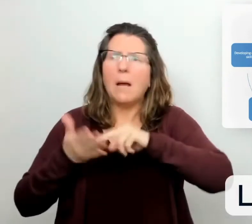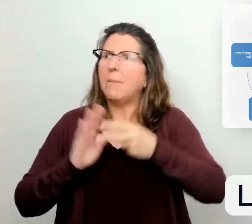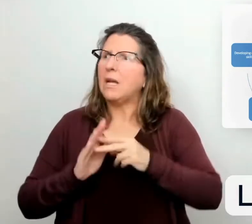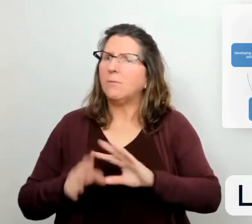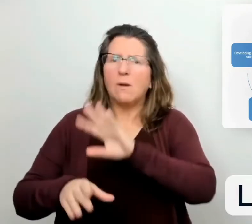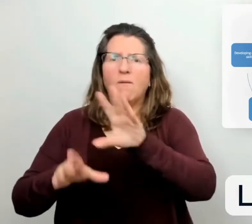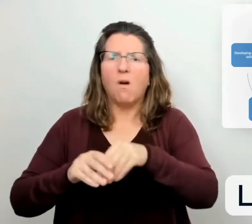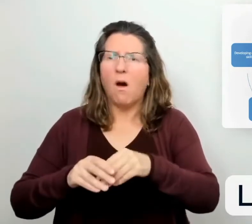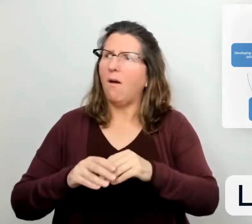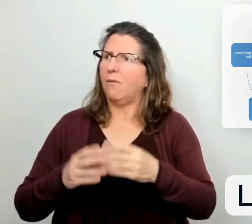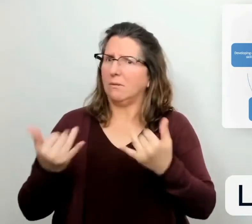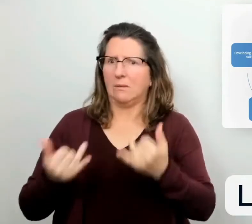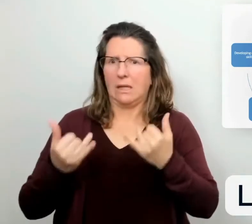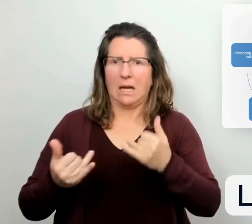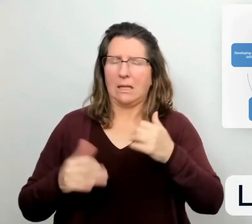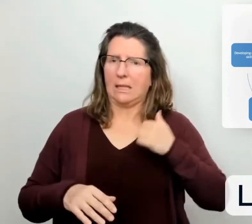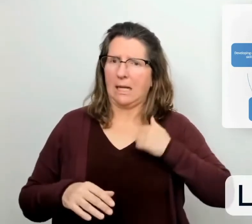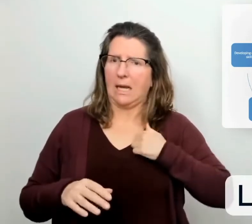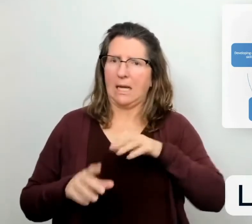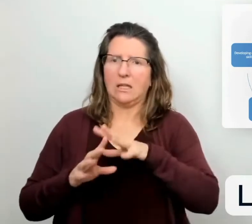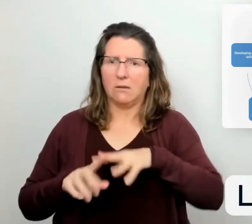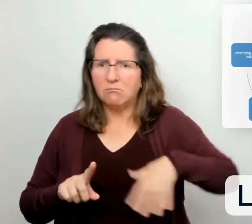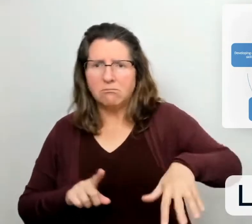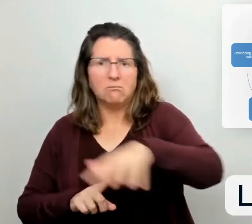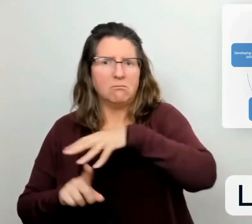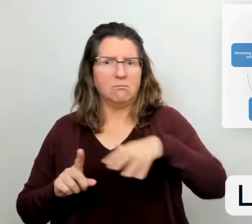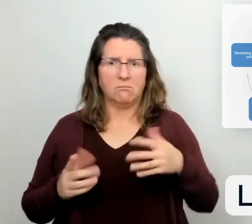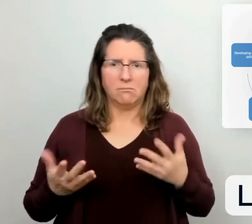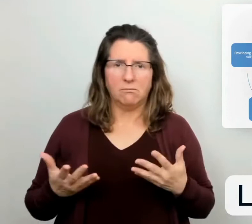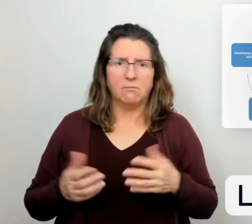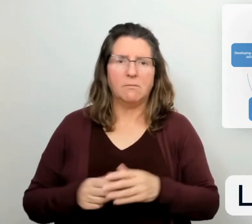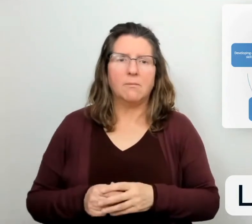What information do we need to understand how our communities function?